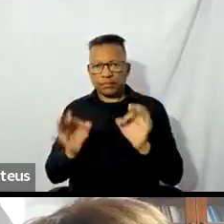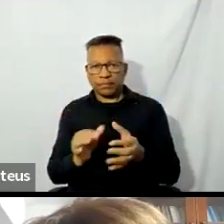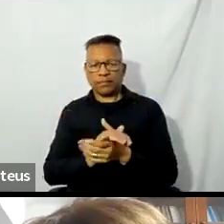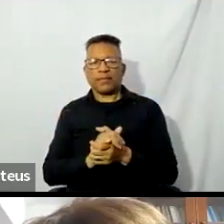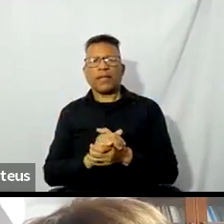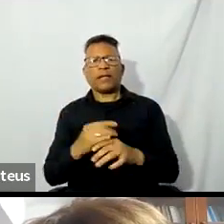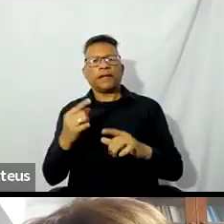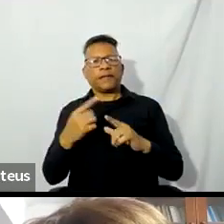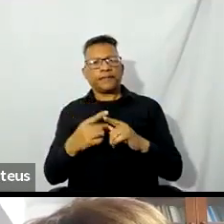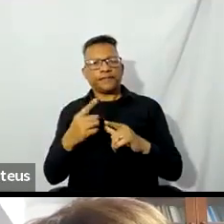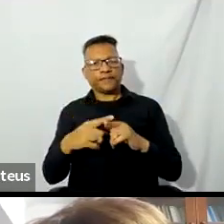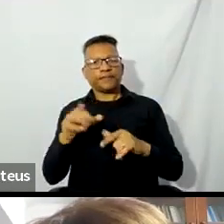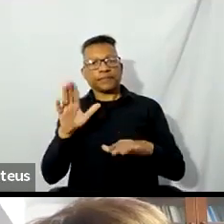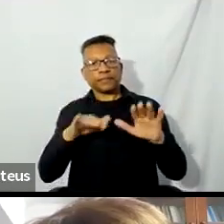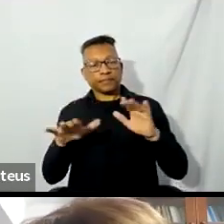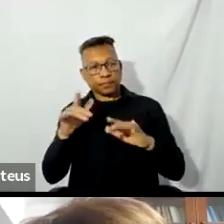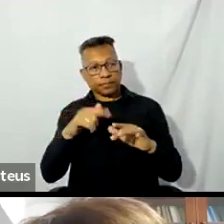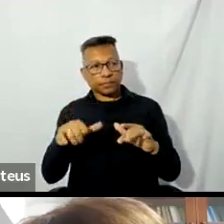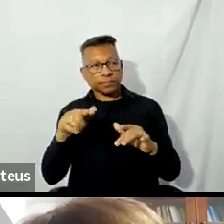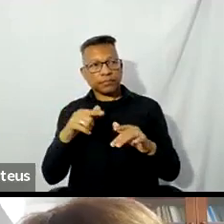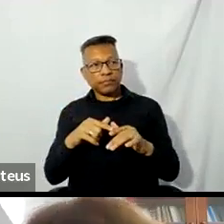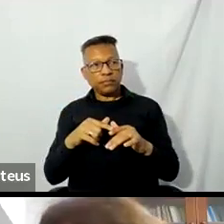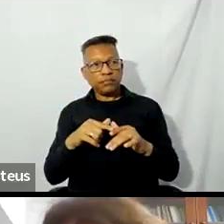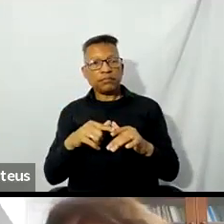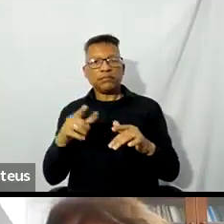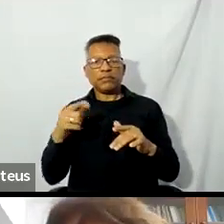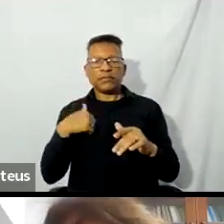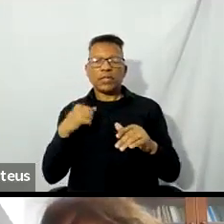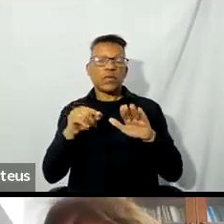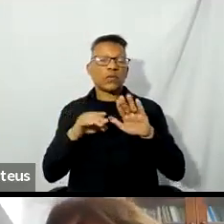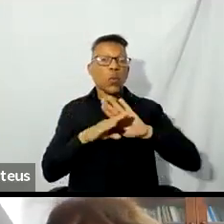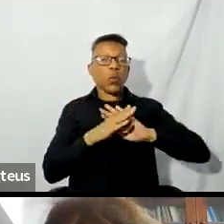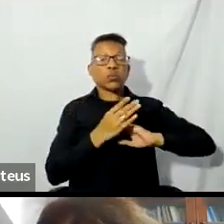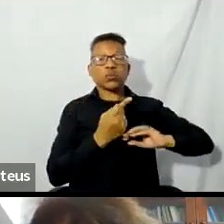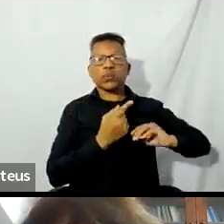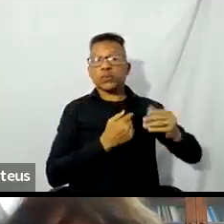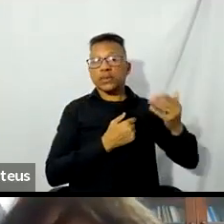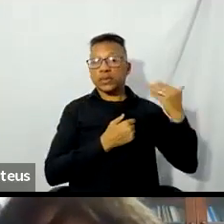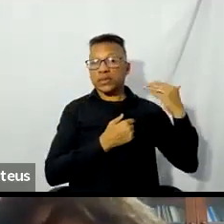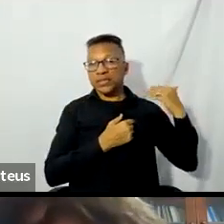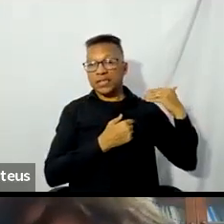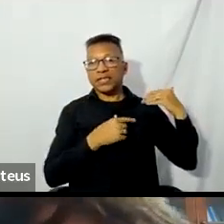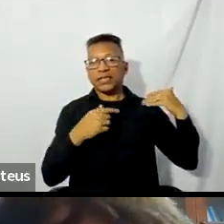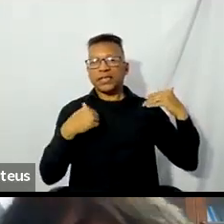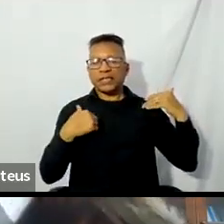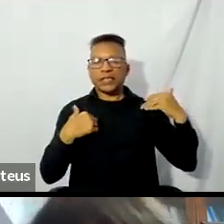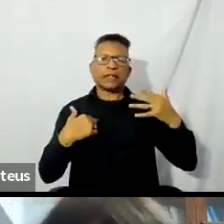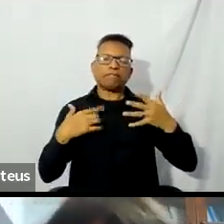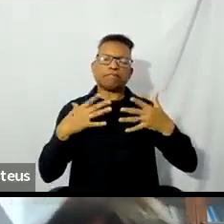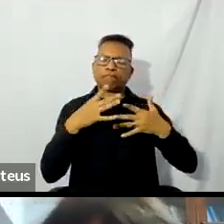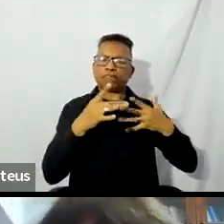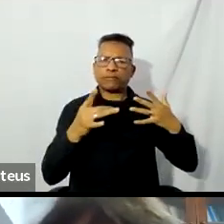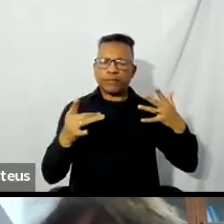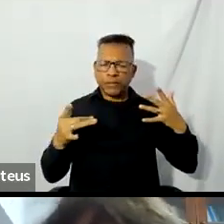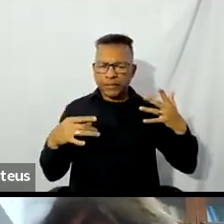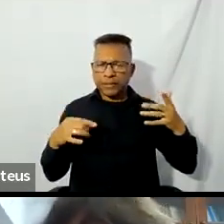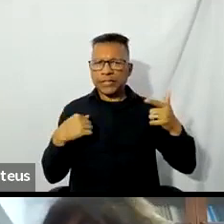And because I was I was using used to quite to quite disciplinary methods at school. that that that was a liberating experience